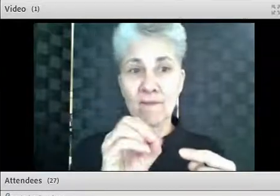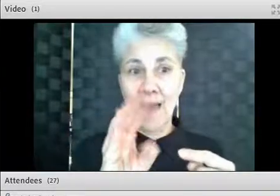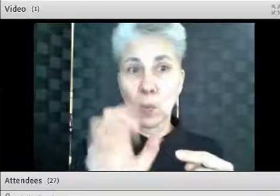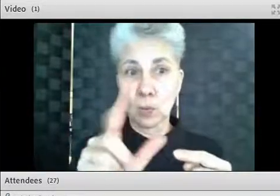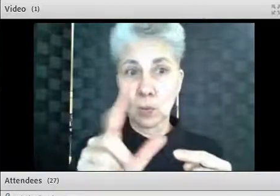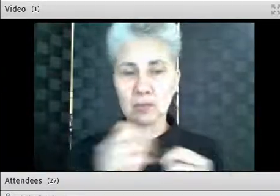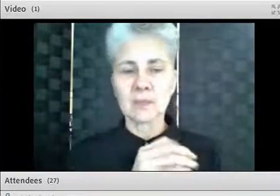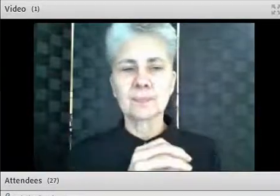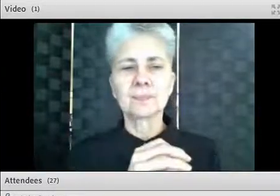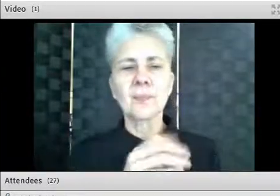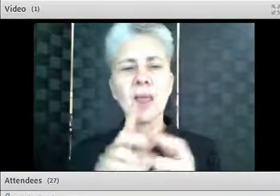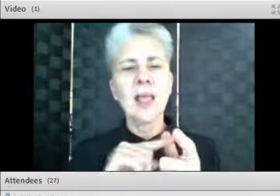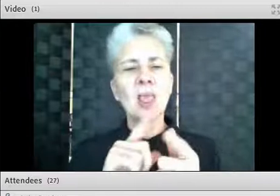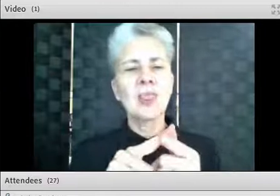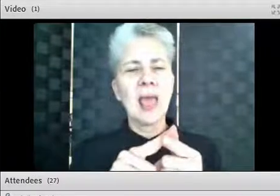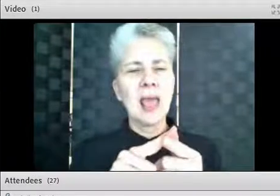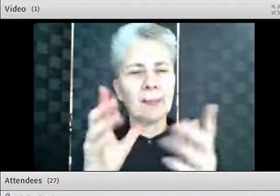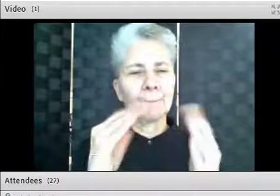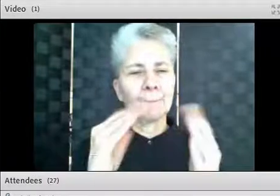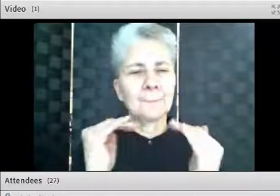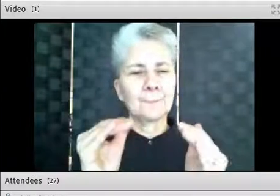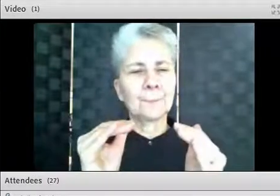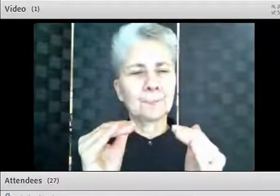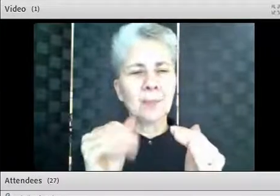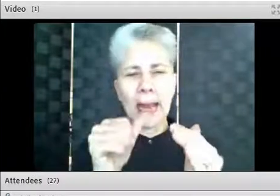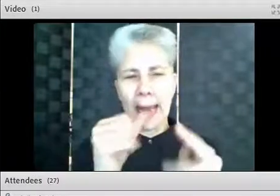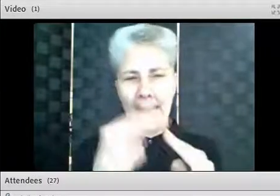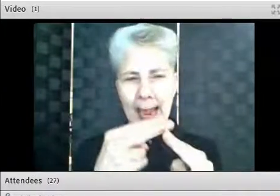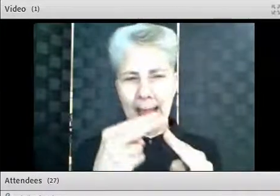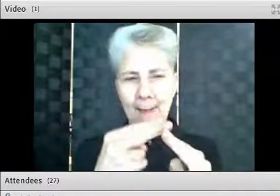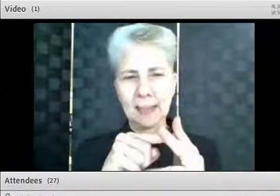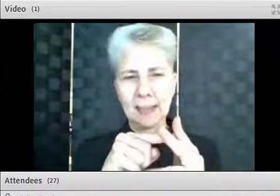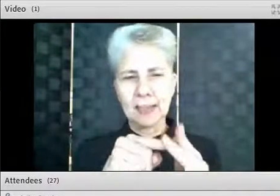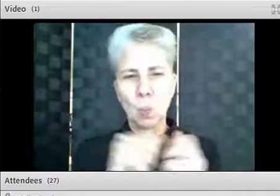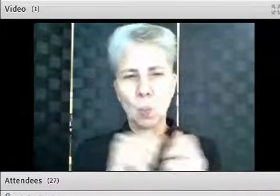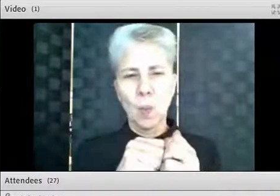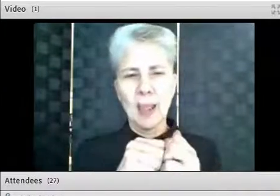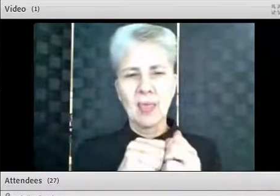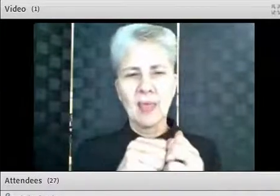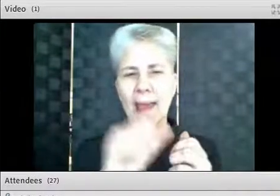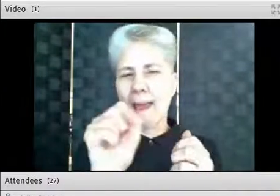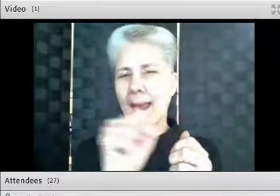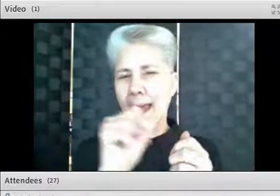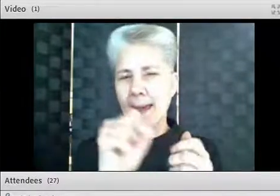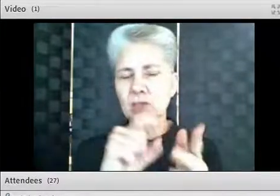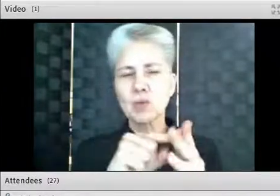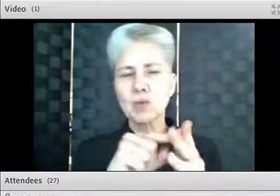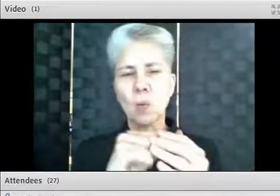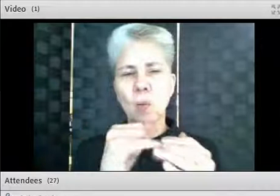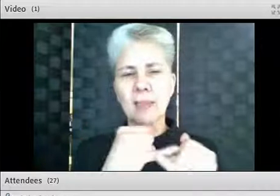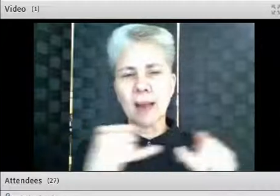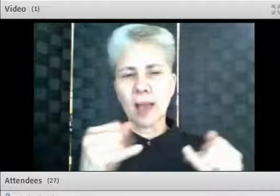and then if our name begins with an initial letter S, we start on line two.